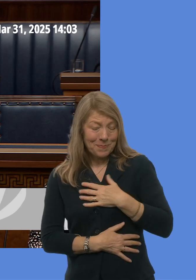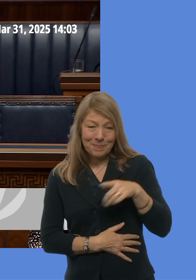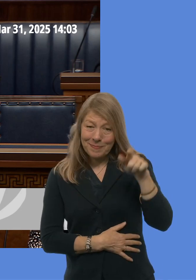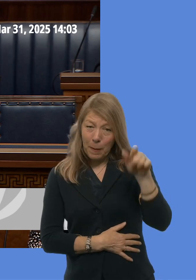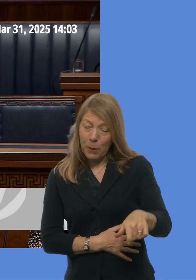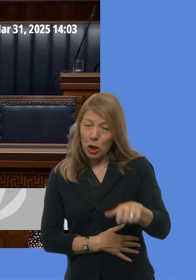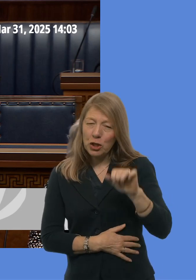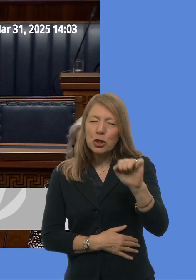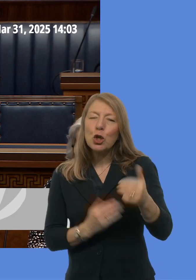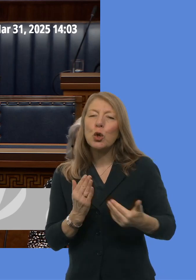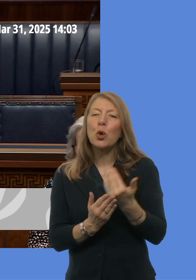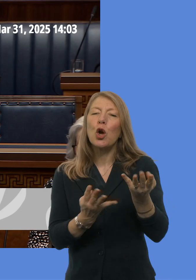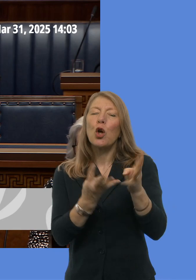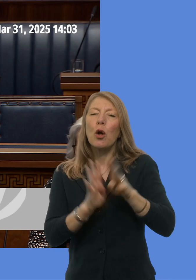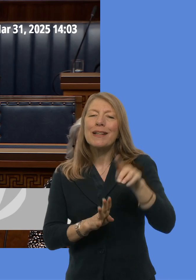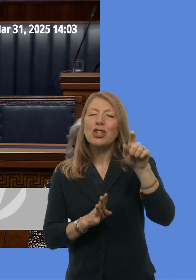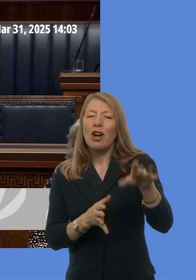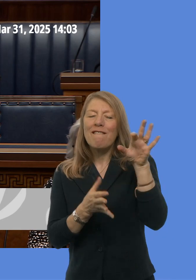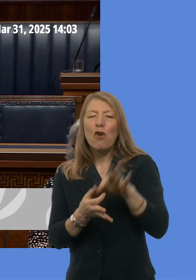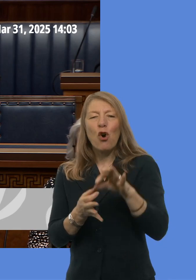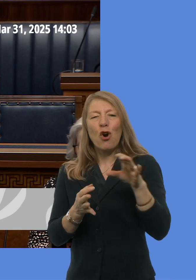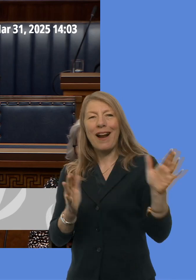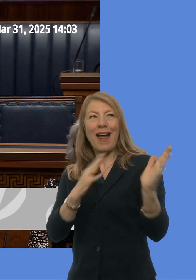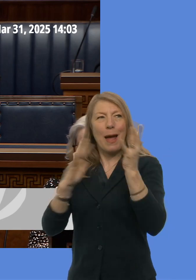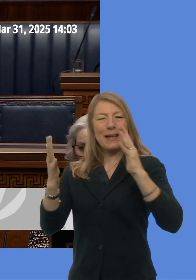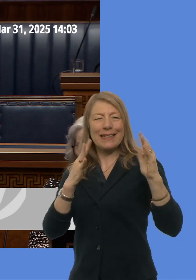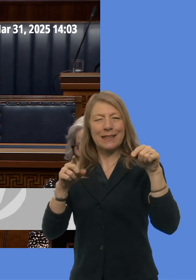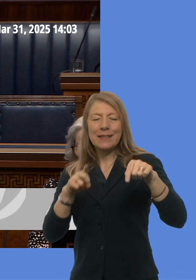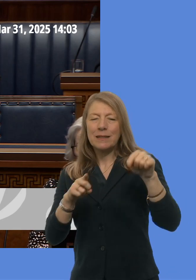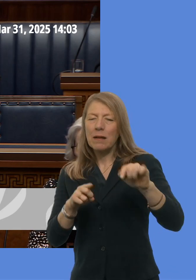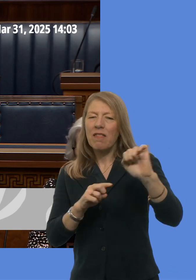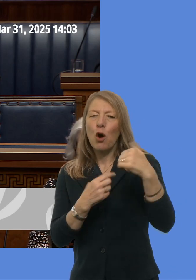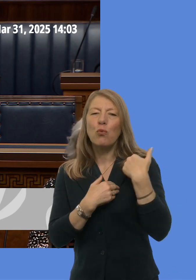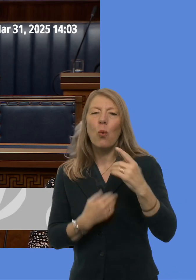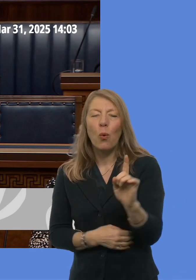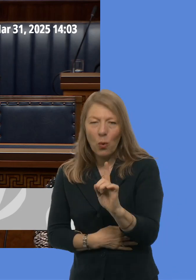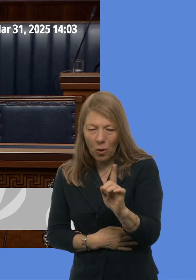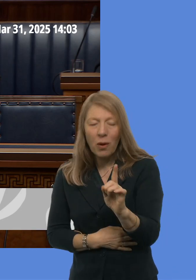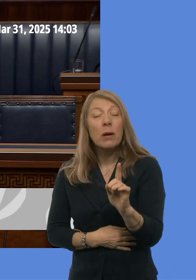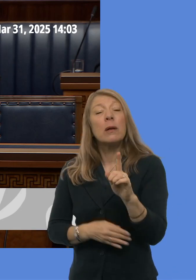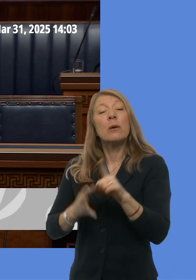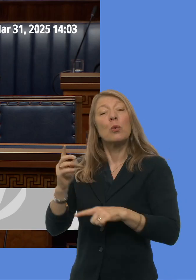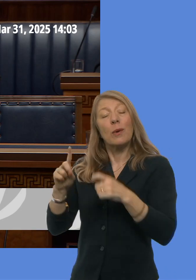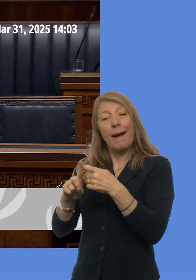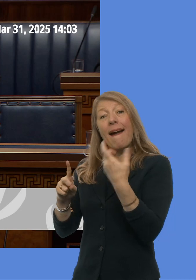We can draw on the Climate Committee, a UK-wide body, for that advice. I think there is a risk of some